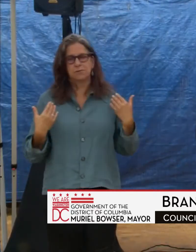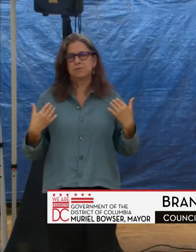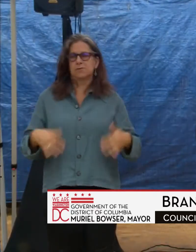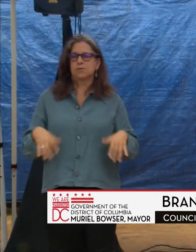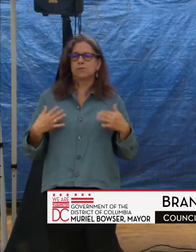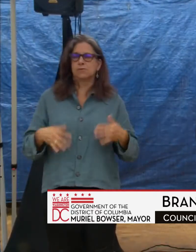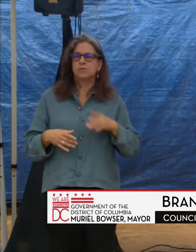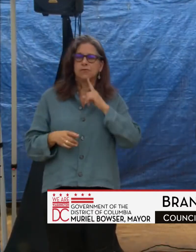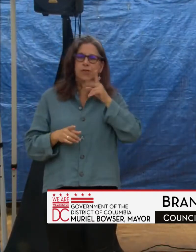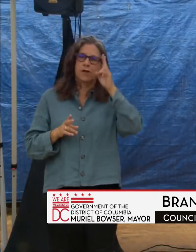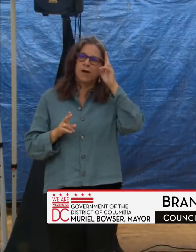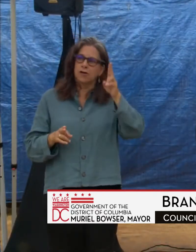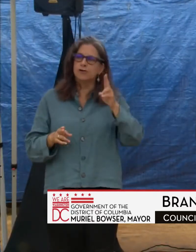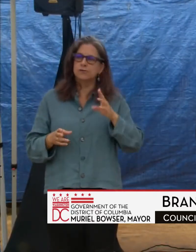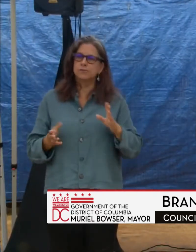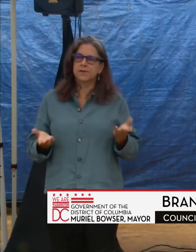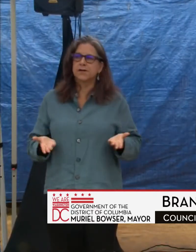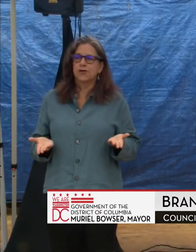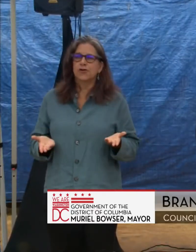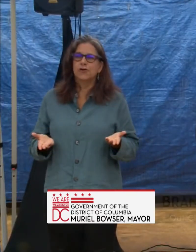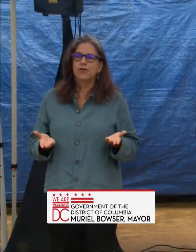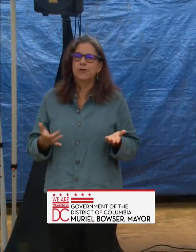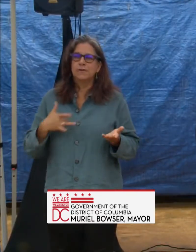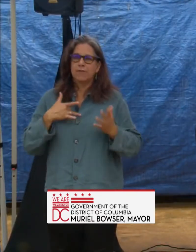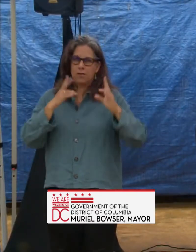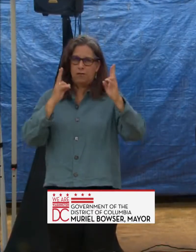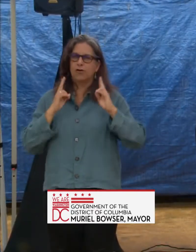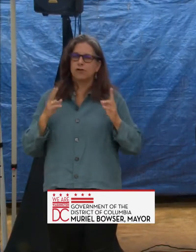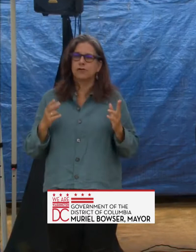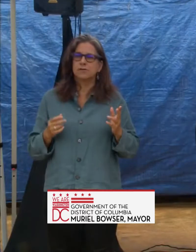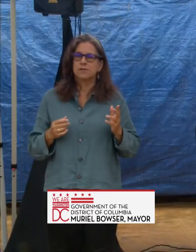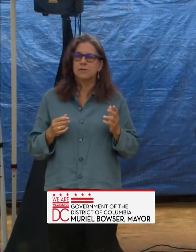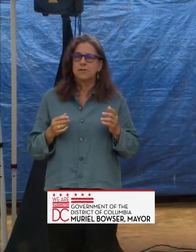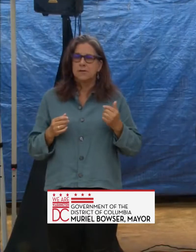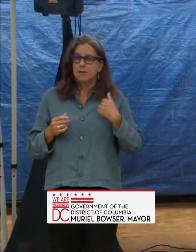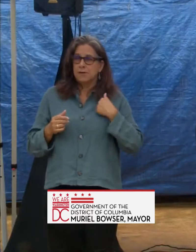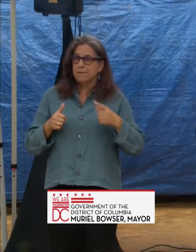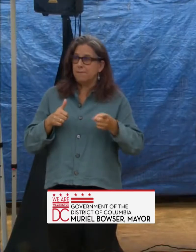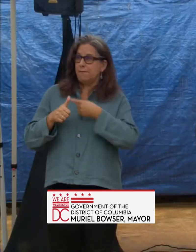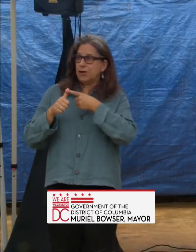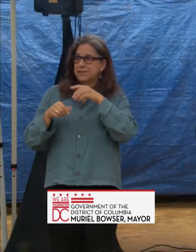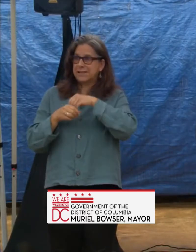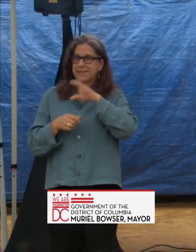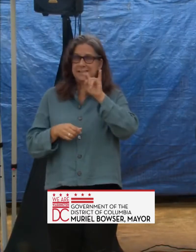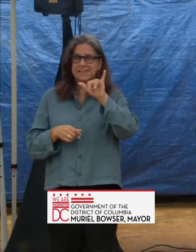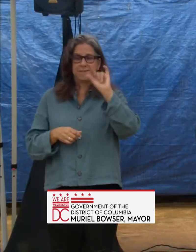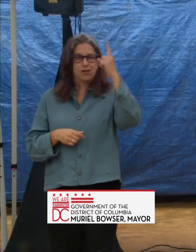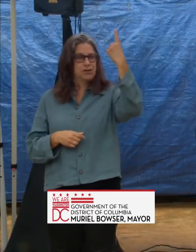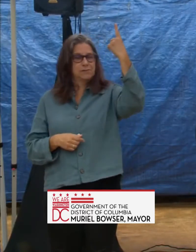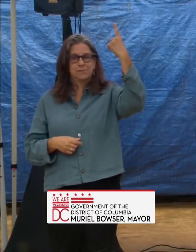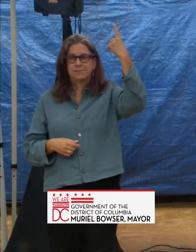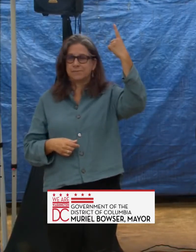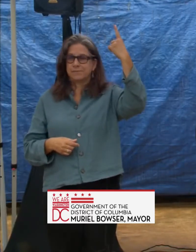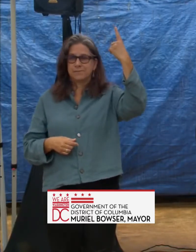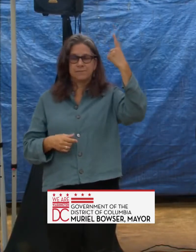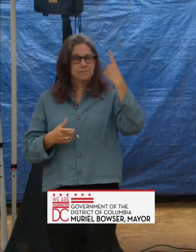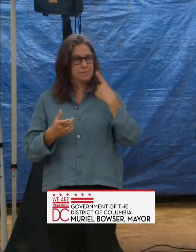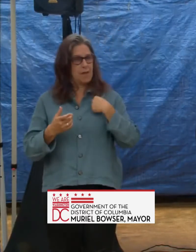THIS IS ESPECIALLY EXCITING FOR THIS WARD TO BE THE FIRST IN THE CITY TO REACH THIS CRITICAL MILESTONE IN THE EFFORT TO CLOSE